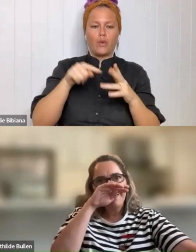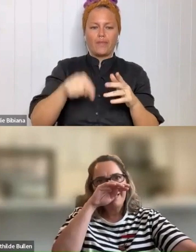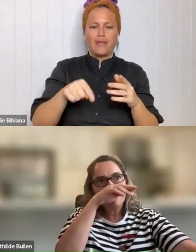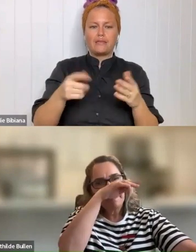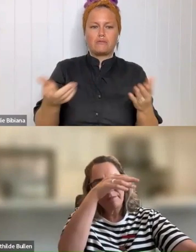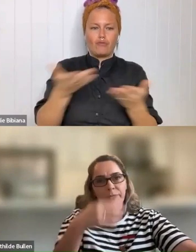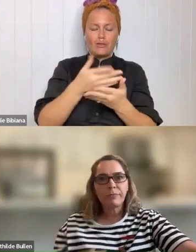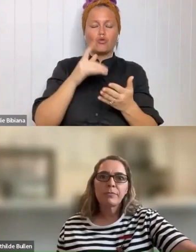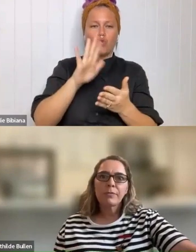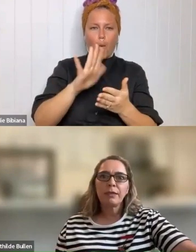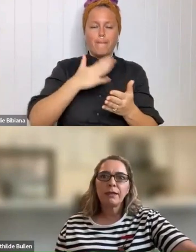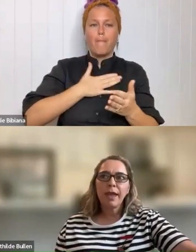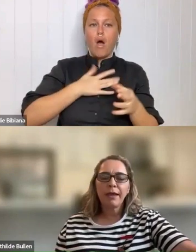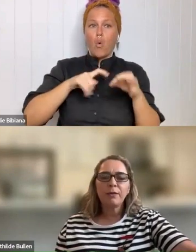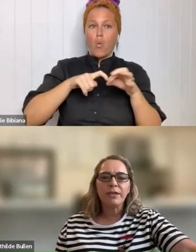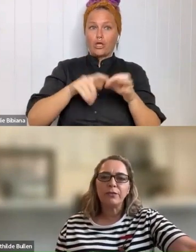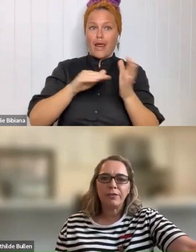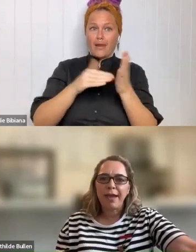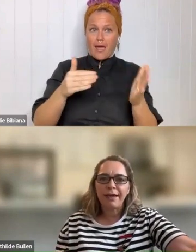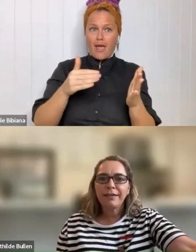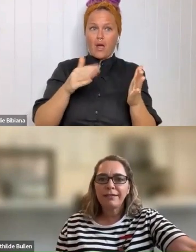do we? How do we do that?